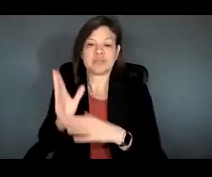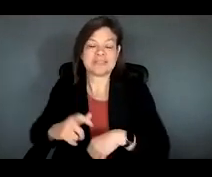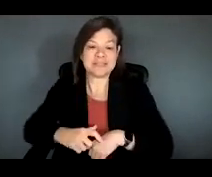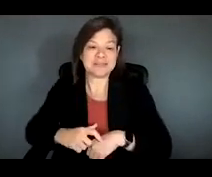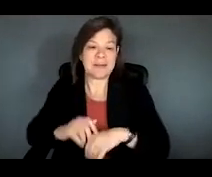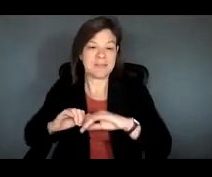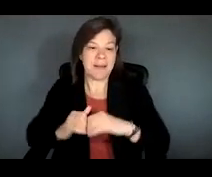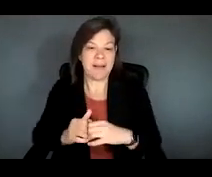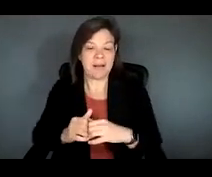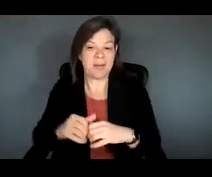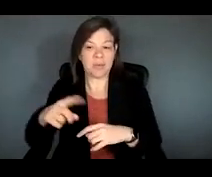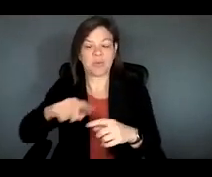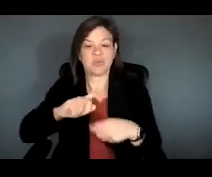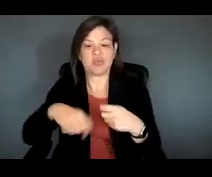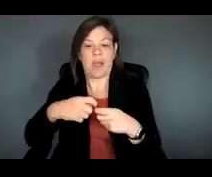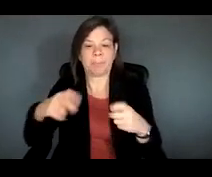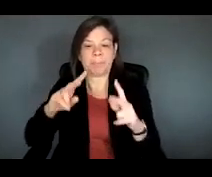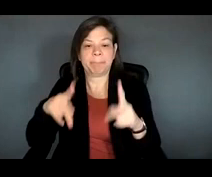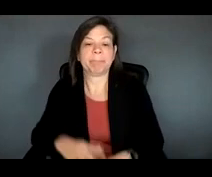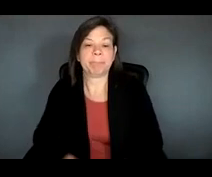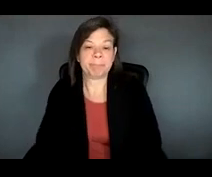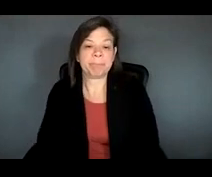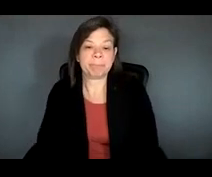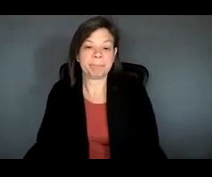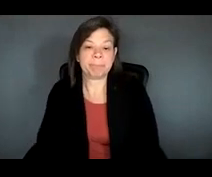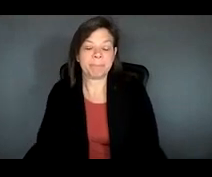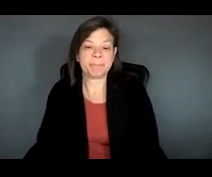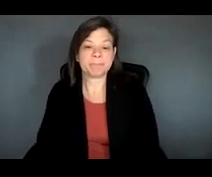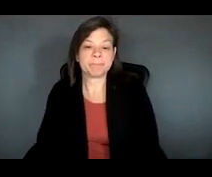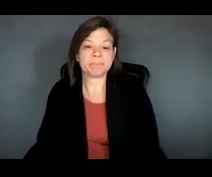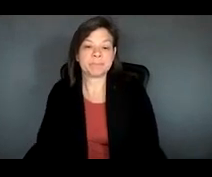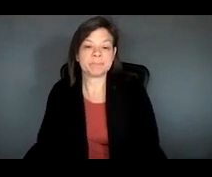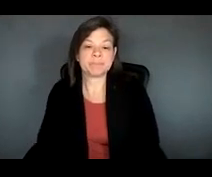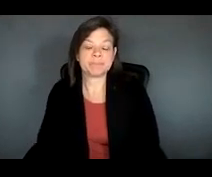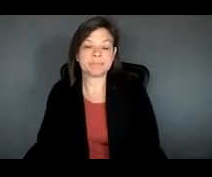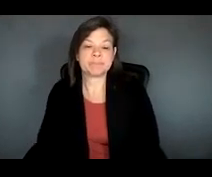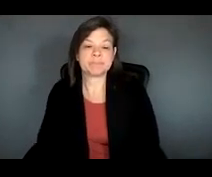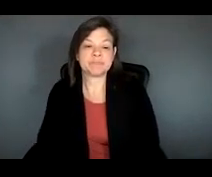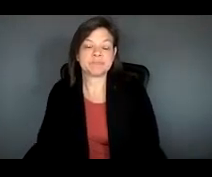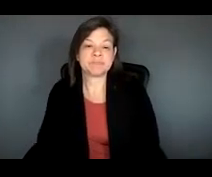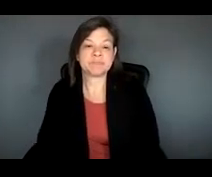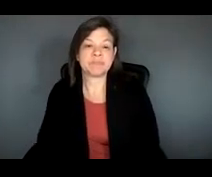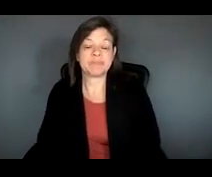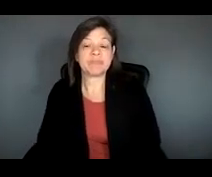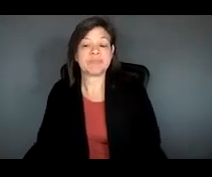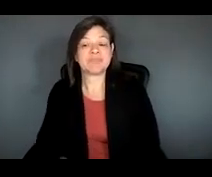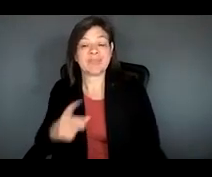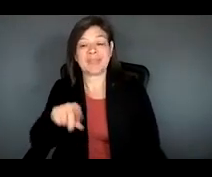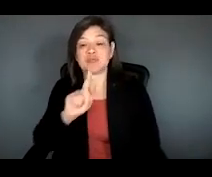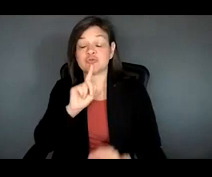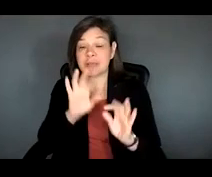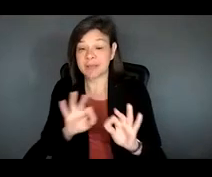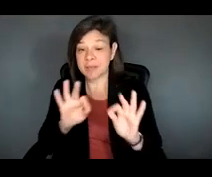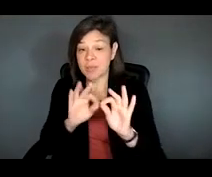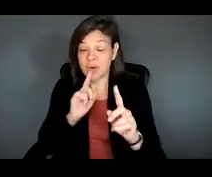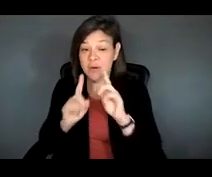might you wrap it up? These can be really important conversations and are very free